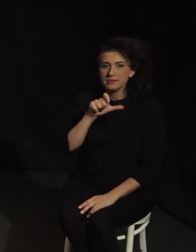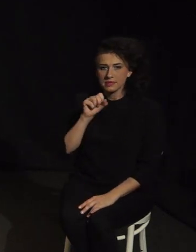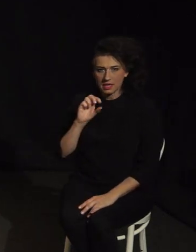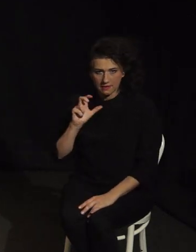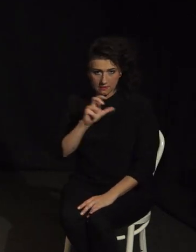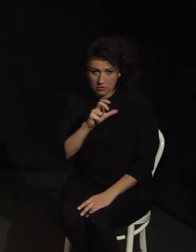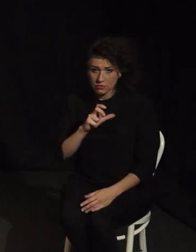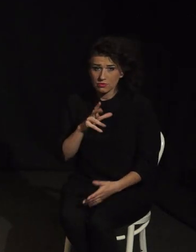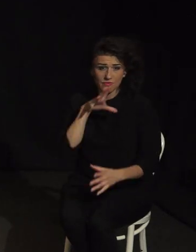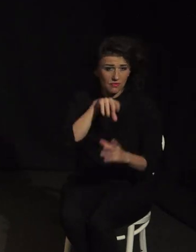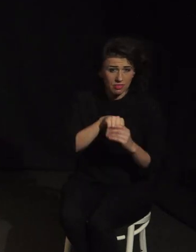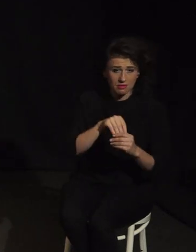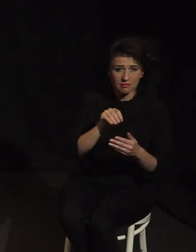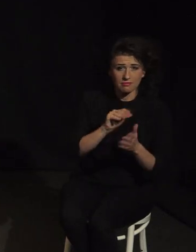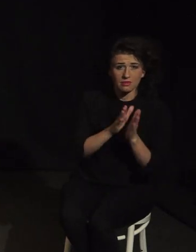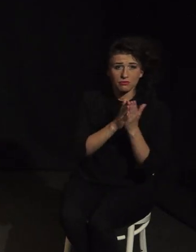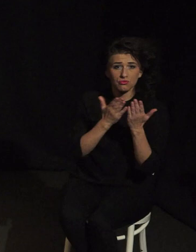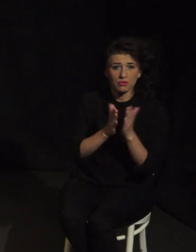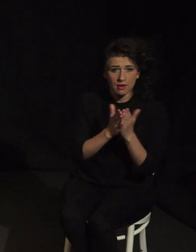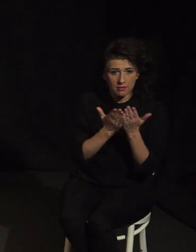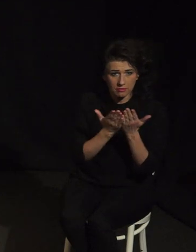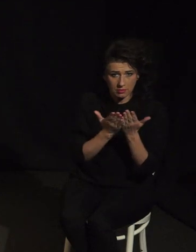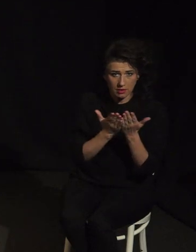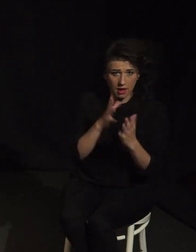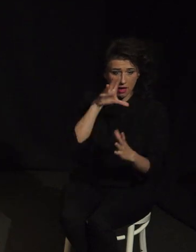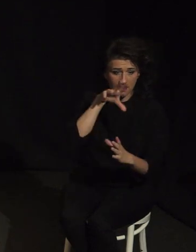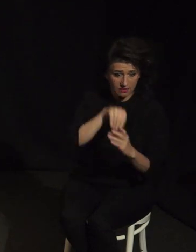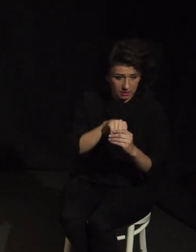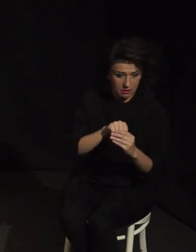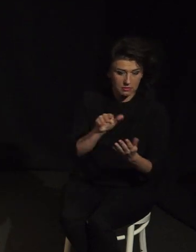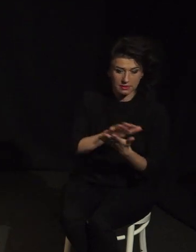Today I thought that it was put not in the books,